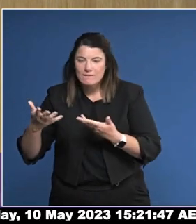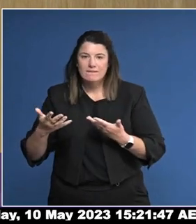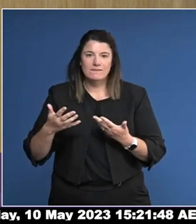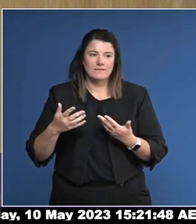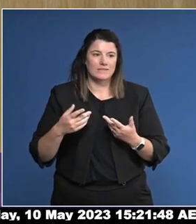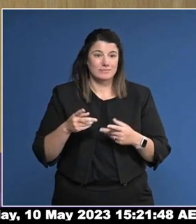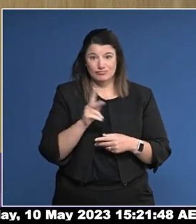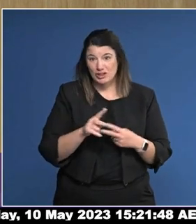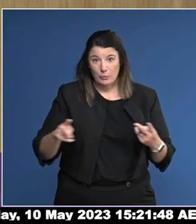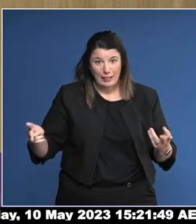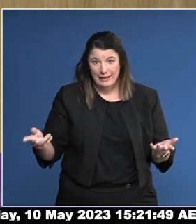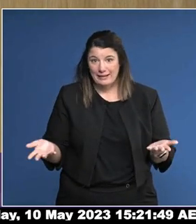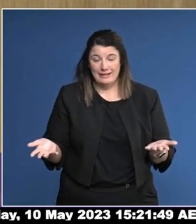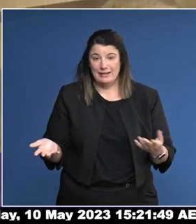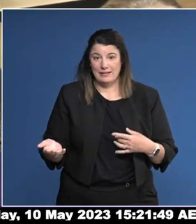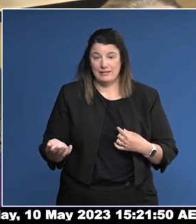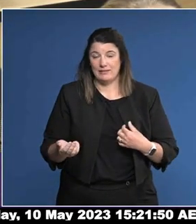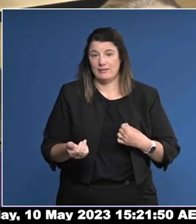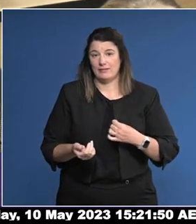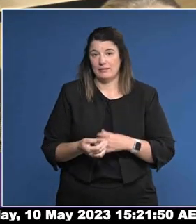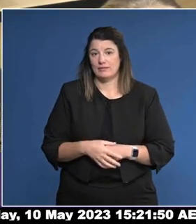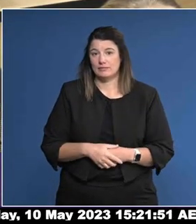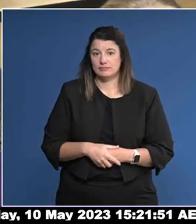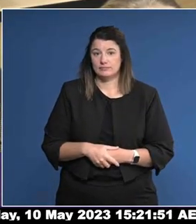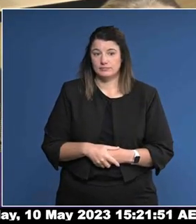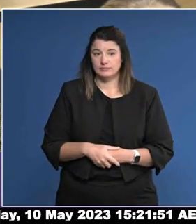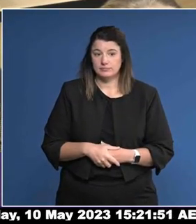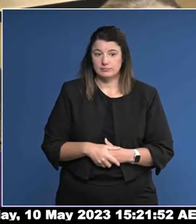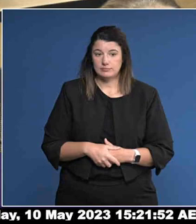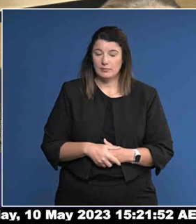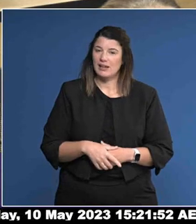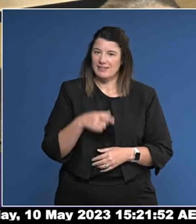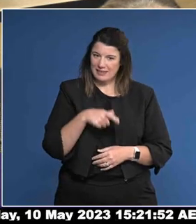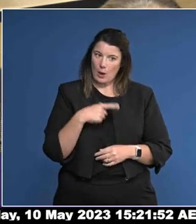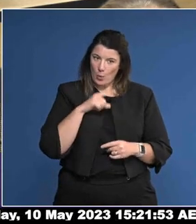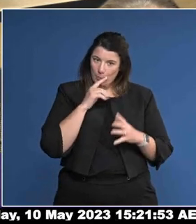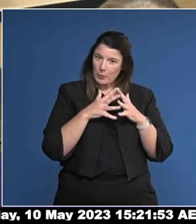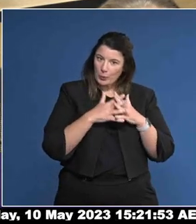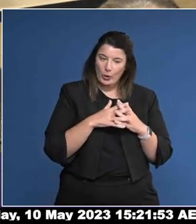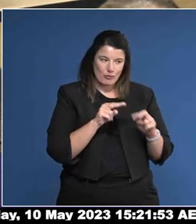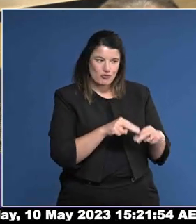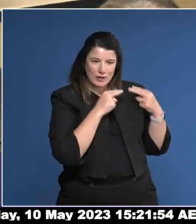And that's certainly, though, one of the reasons why there would be utility in conducting a review to ensure there are no gaps.